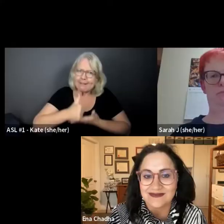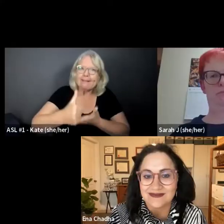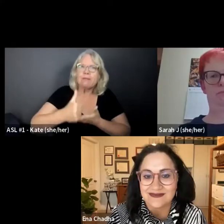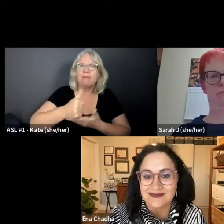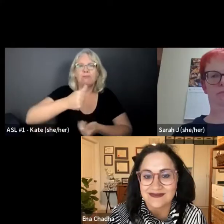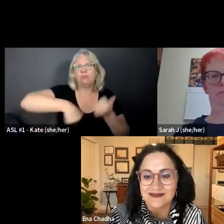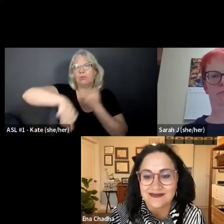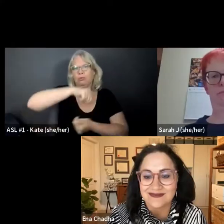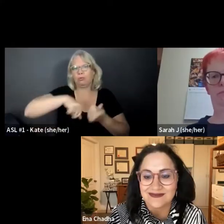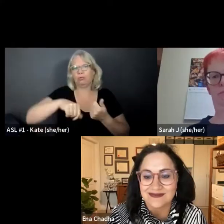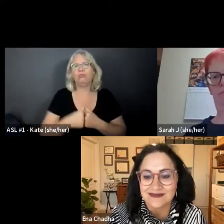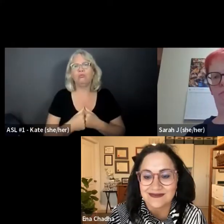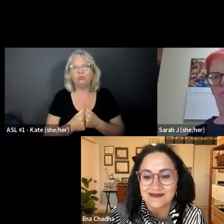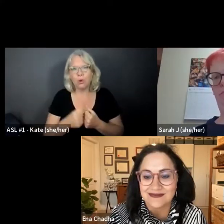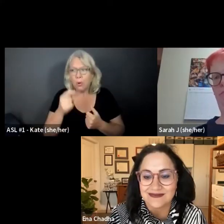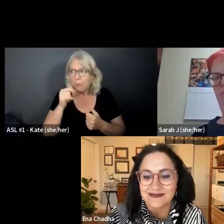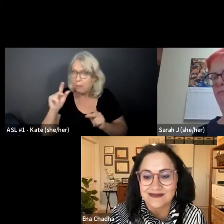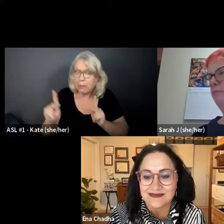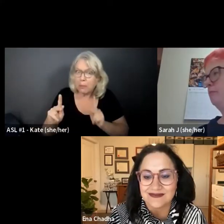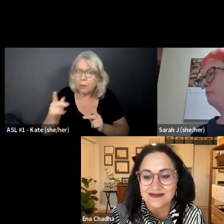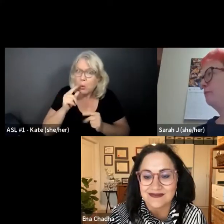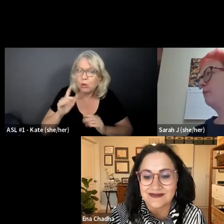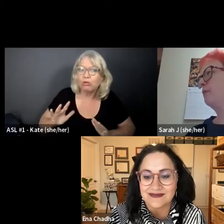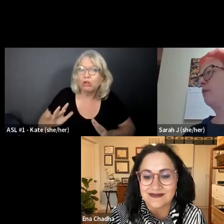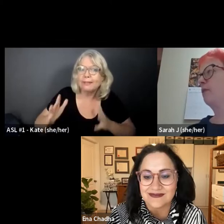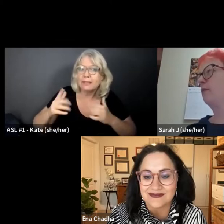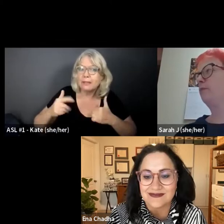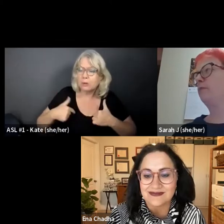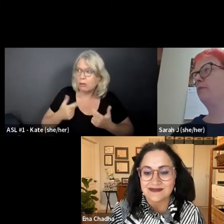AND SCARED AND STUFF TO EVEN SPEAK OUT.